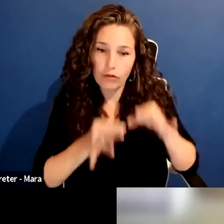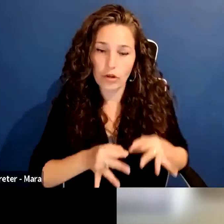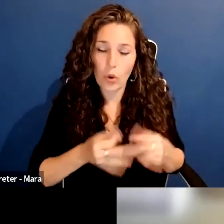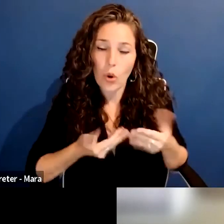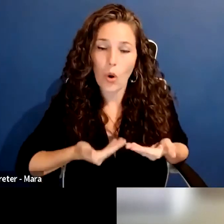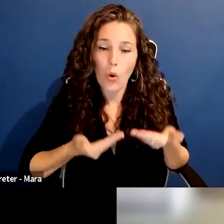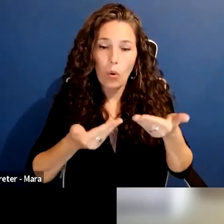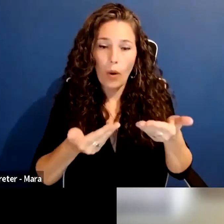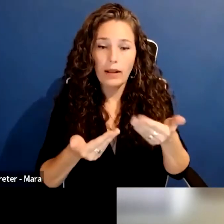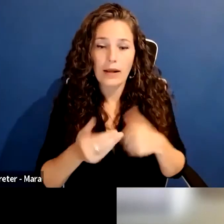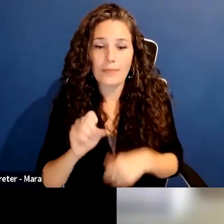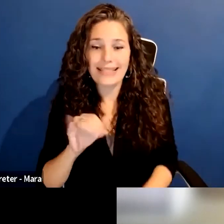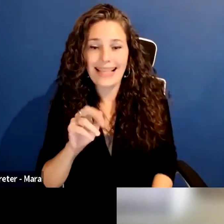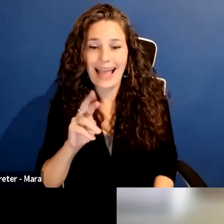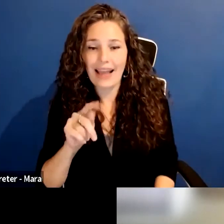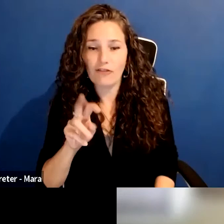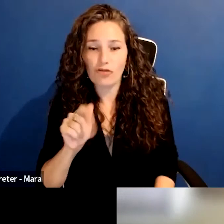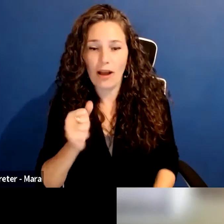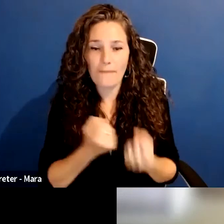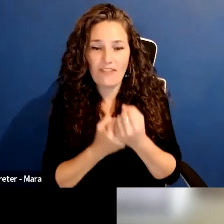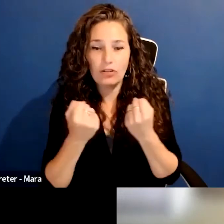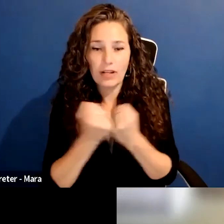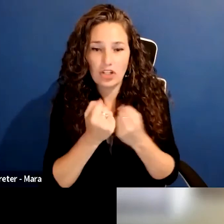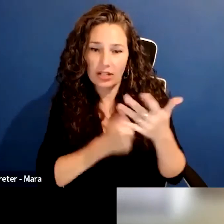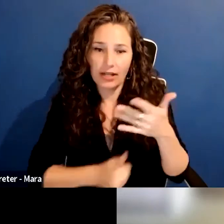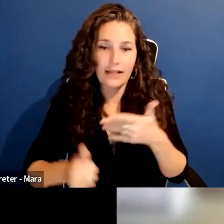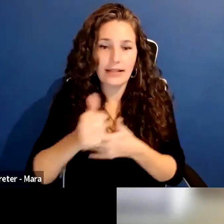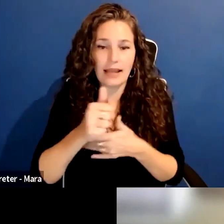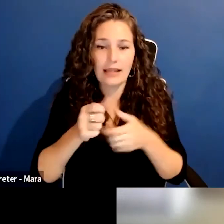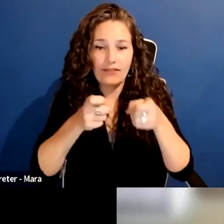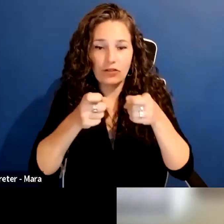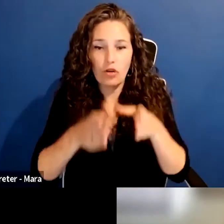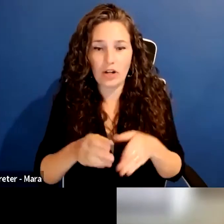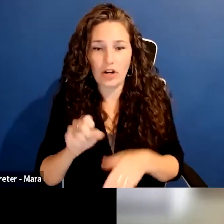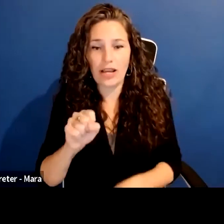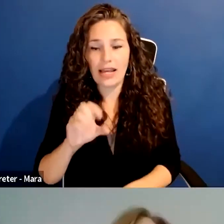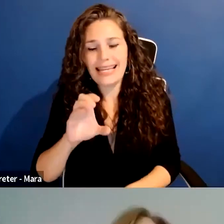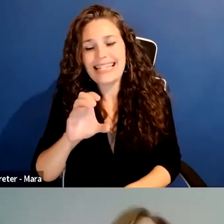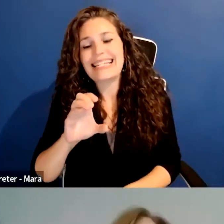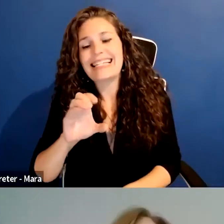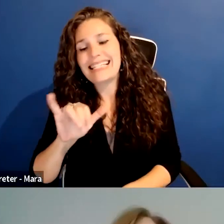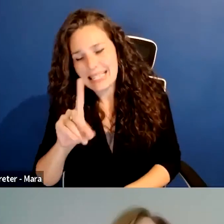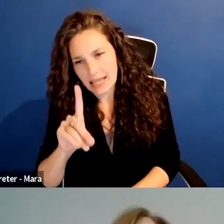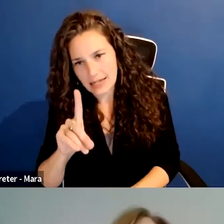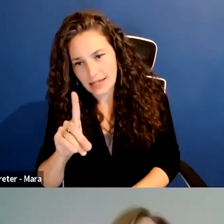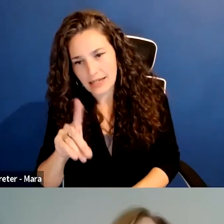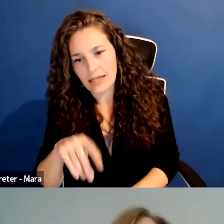SAG-AFTRA Foundation Executive Director, Cyd Wilson. In this role,